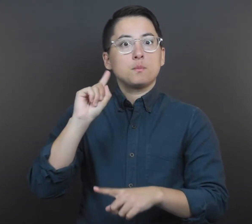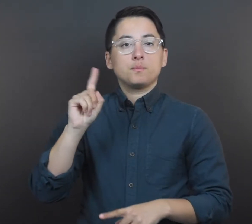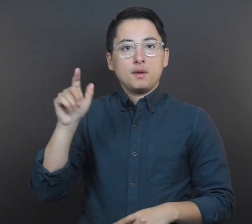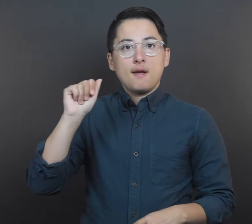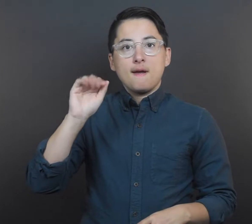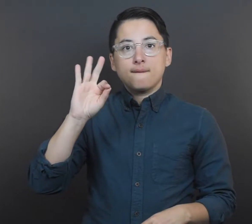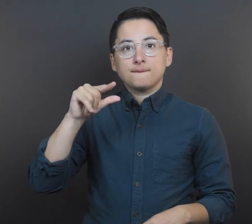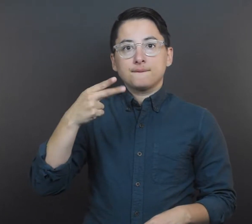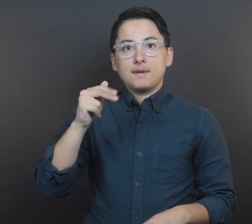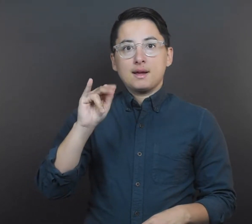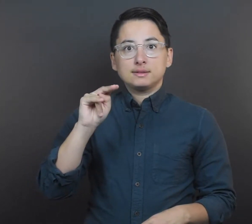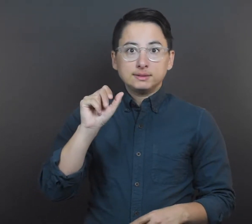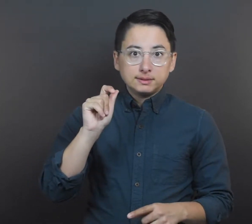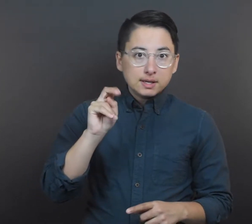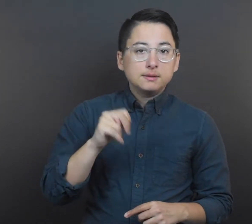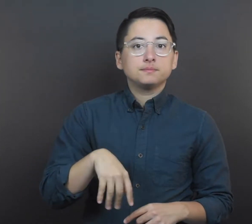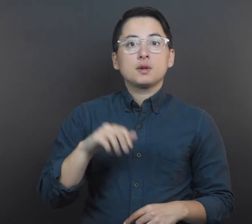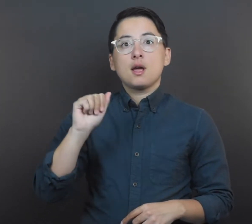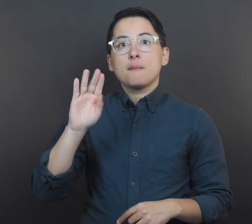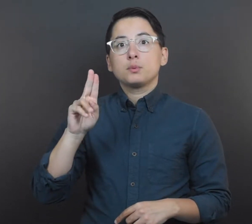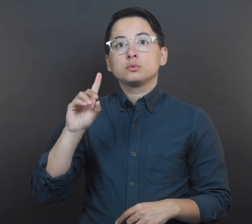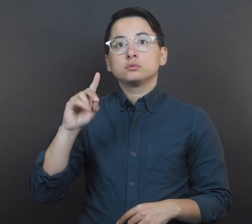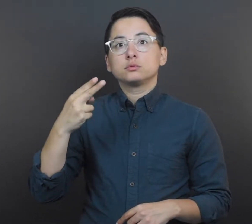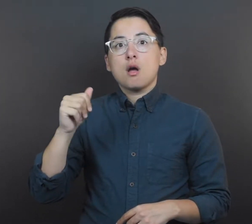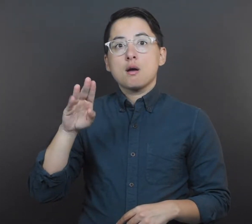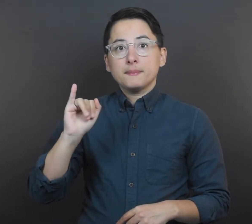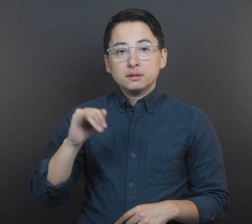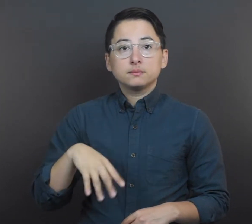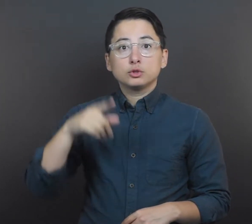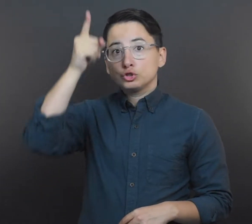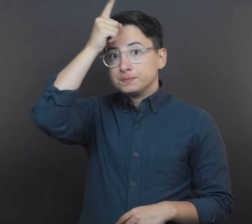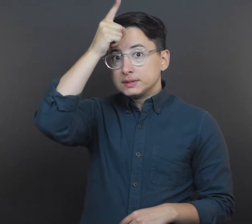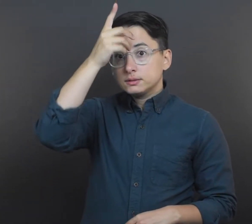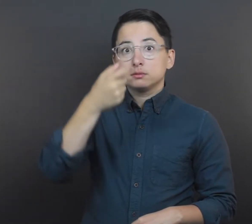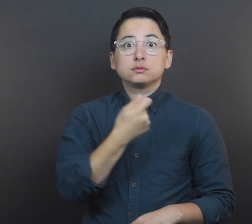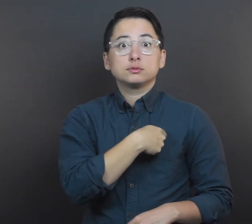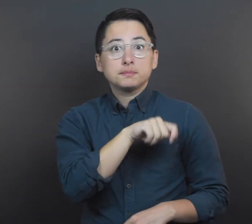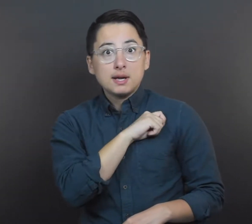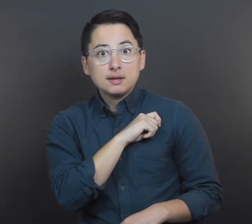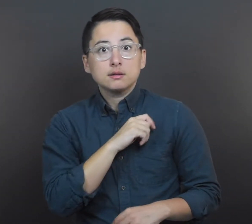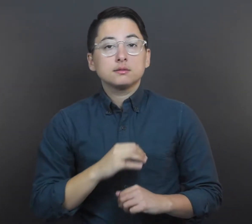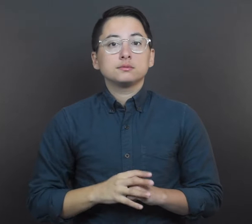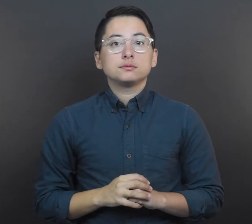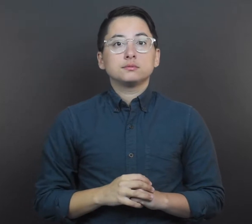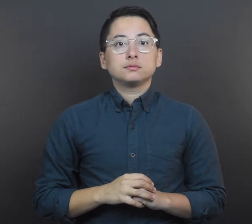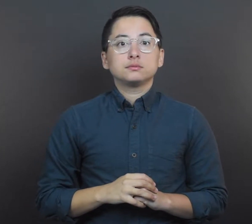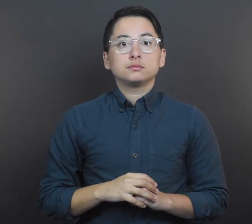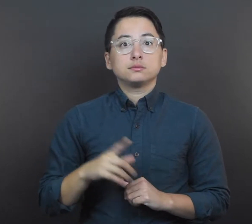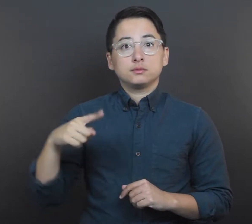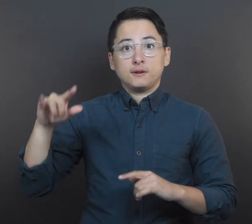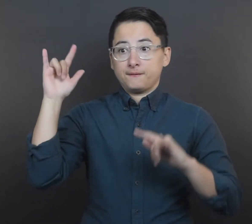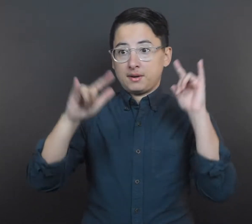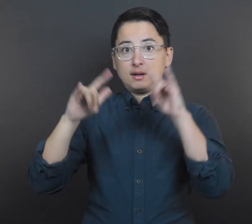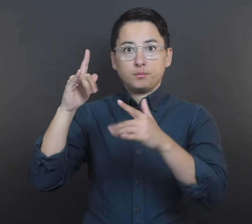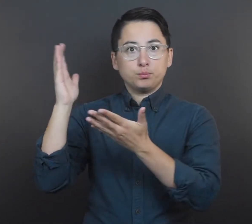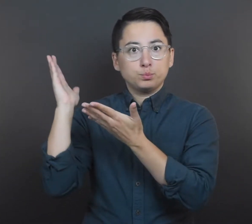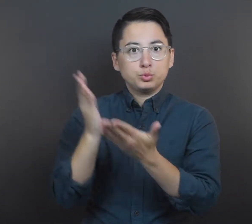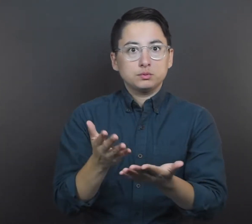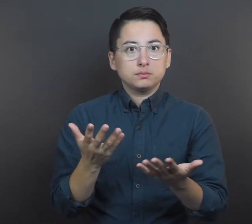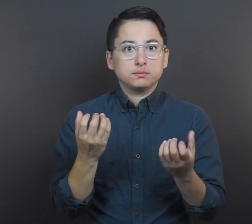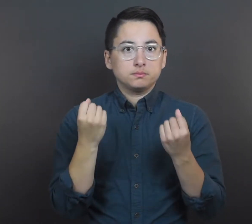flights arrived from Afghanistan, Abu Dhabi, Germany, and Spain.